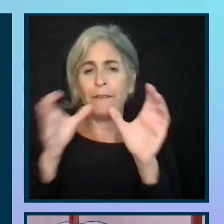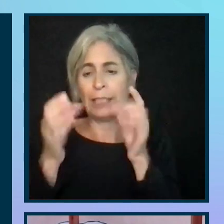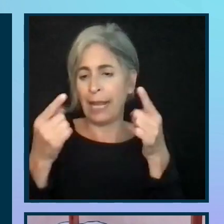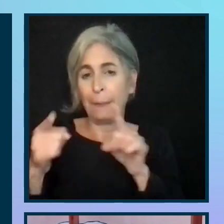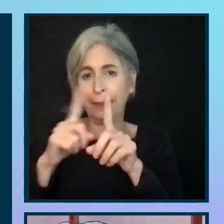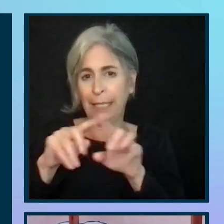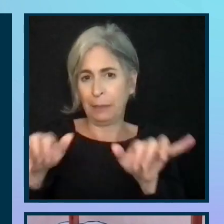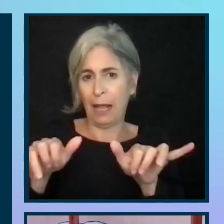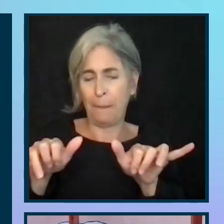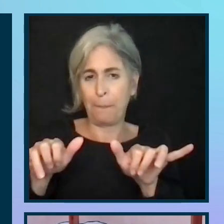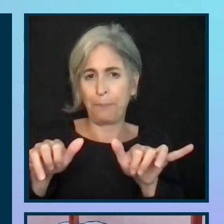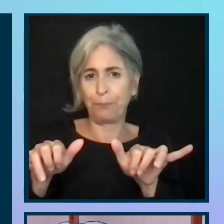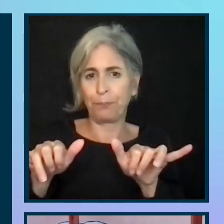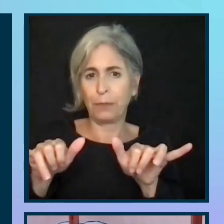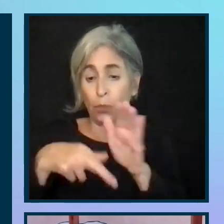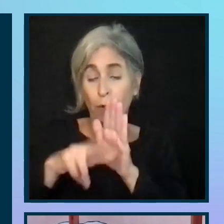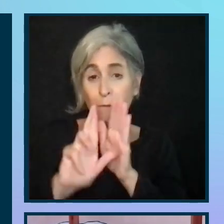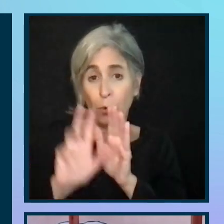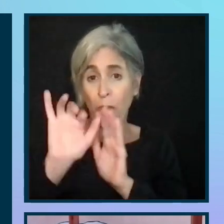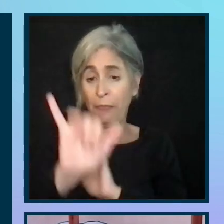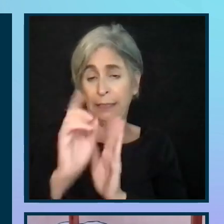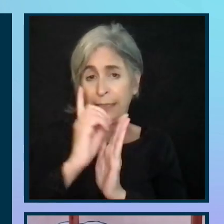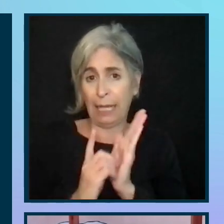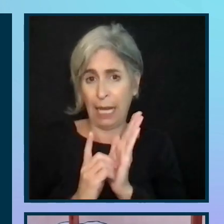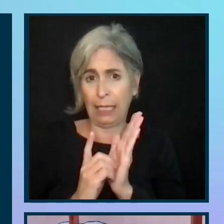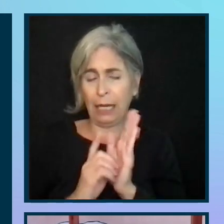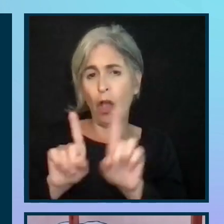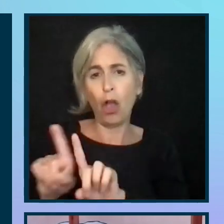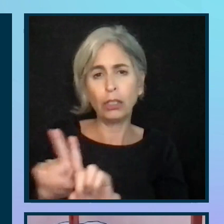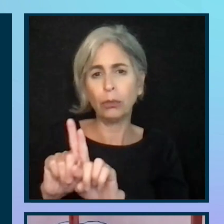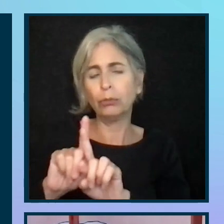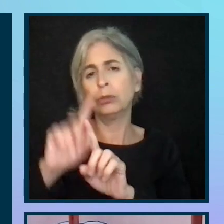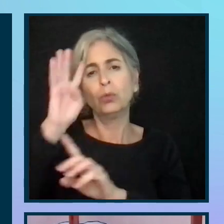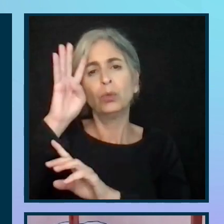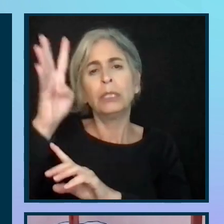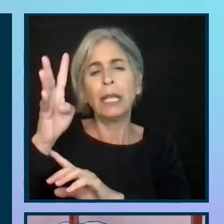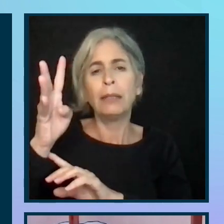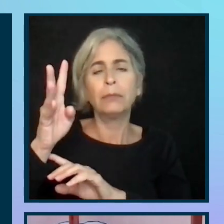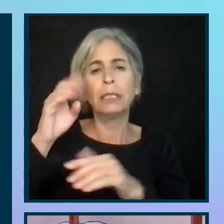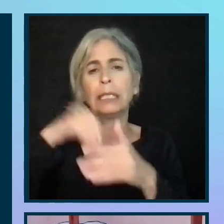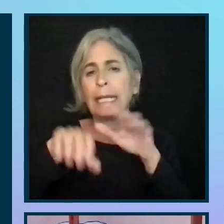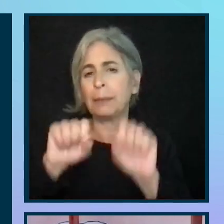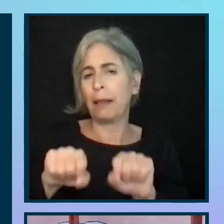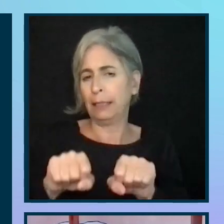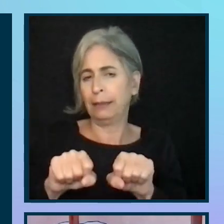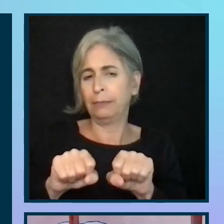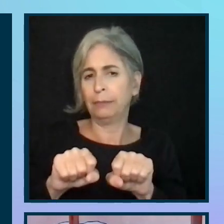to review that design and start to craft accessibility AC. In order to facilitate that